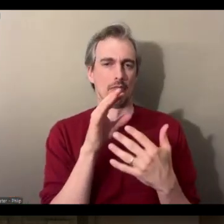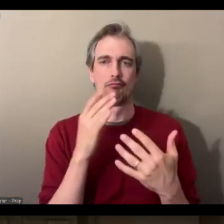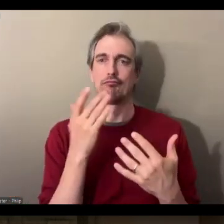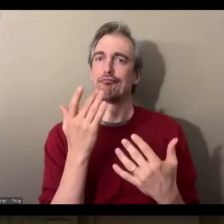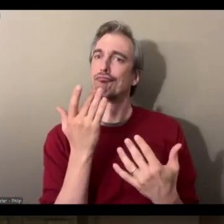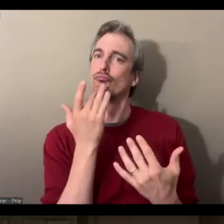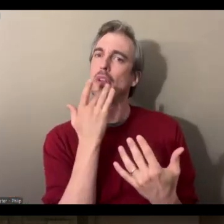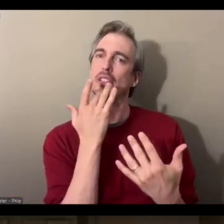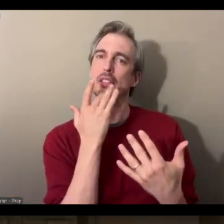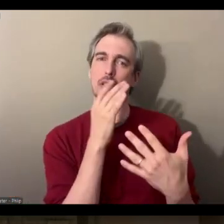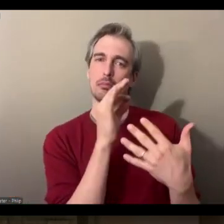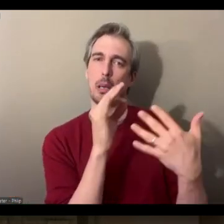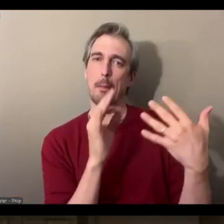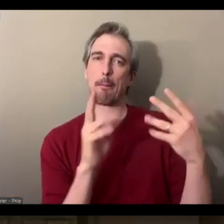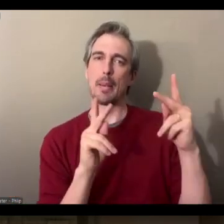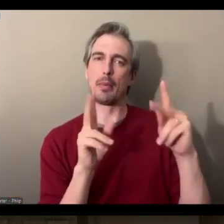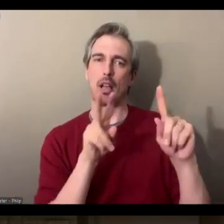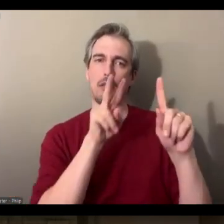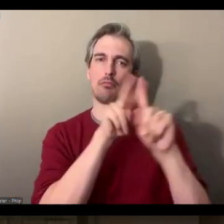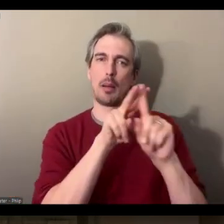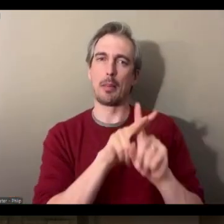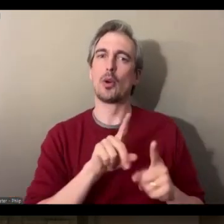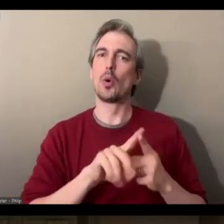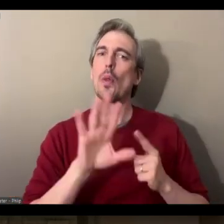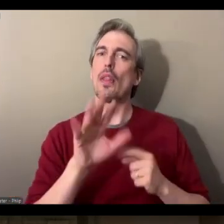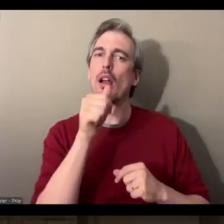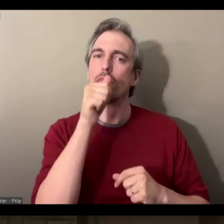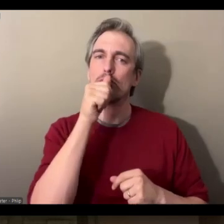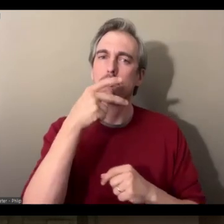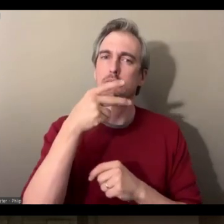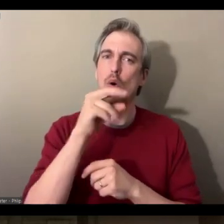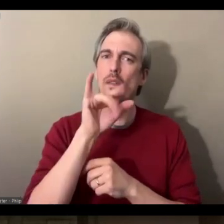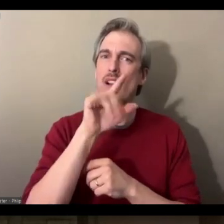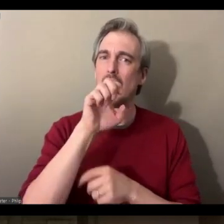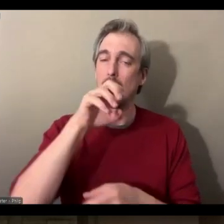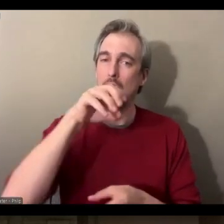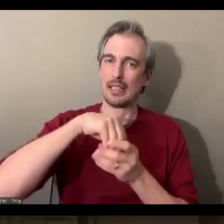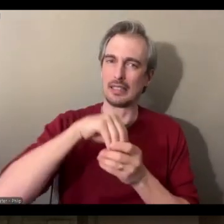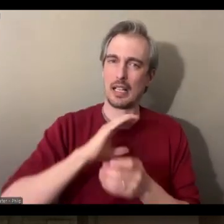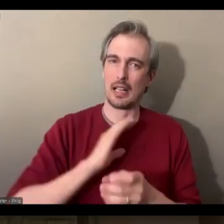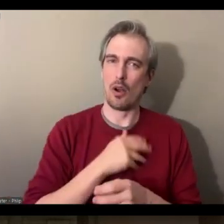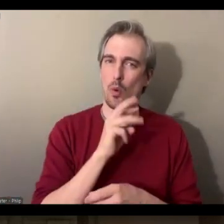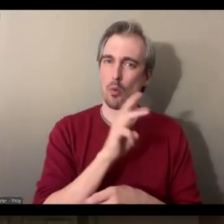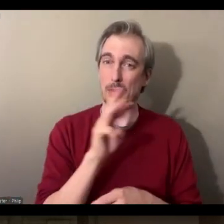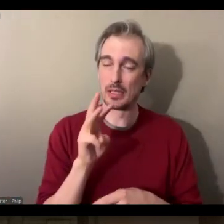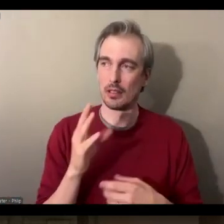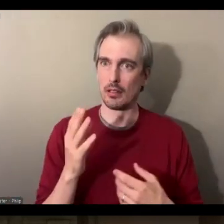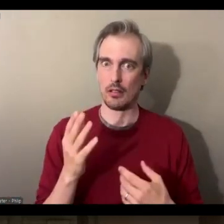Again, so thankful to have Paul on board now. To figure out: How do those preferences actually